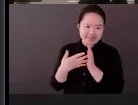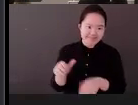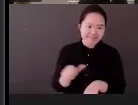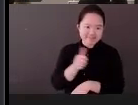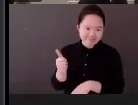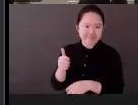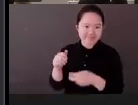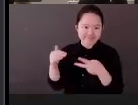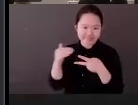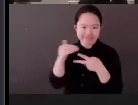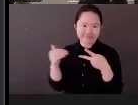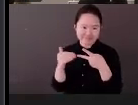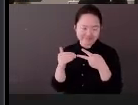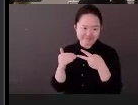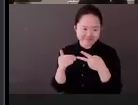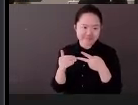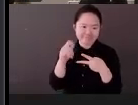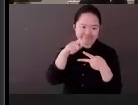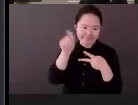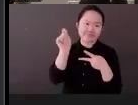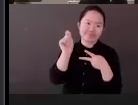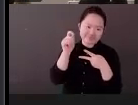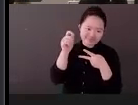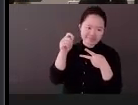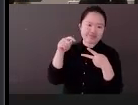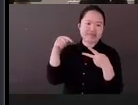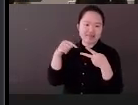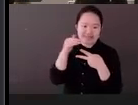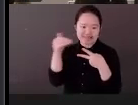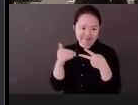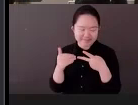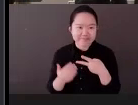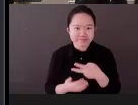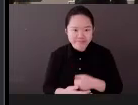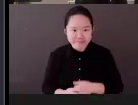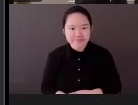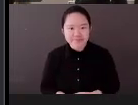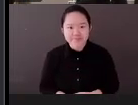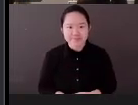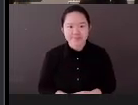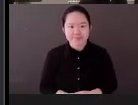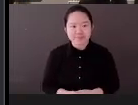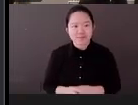item on my list. I am going to accessibility settings, and